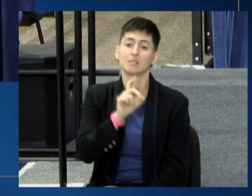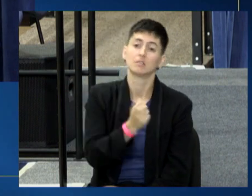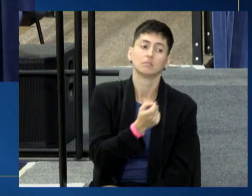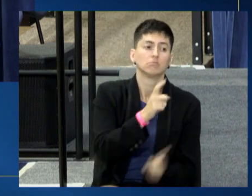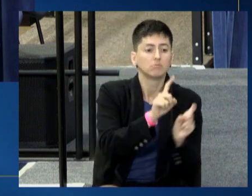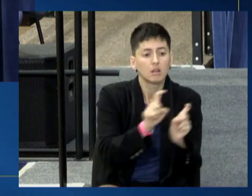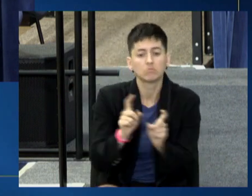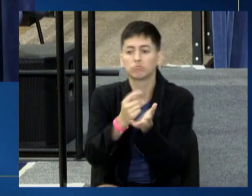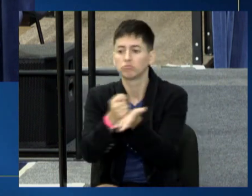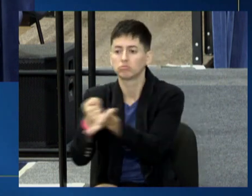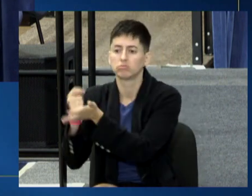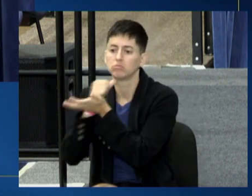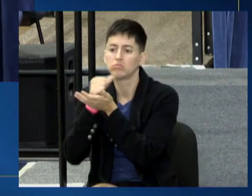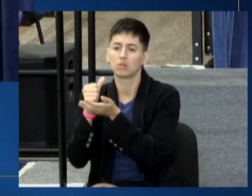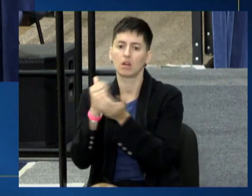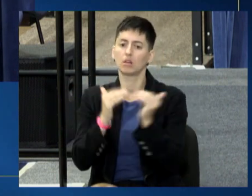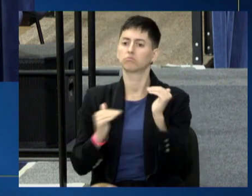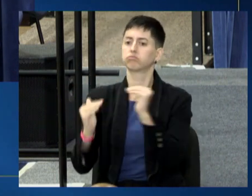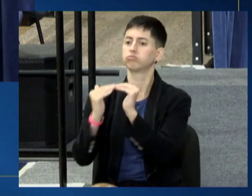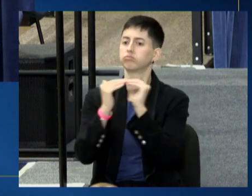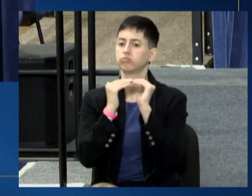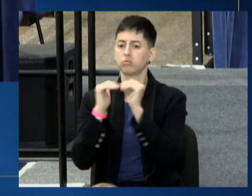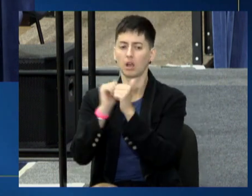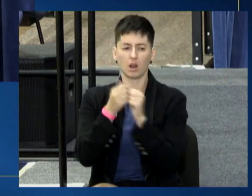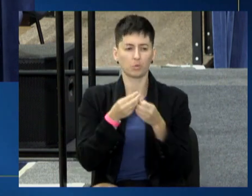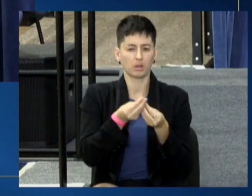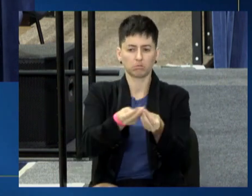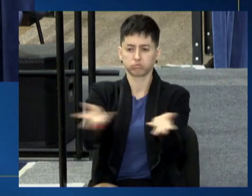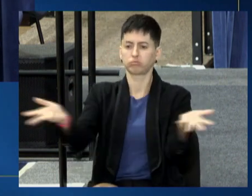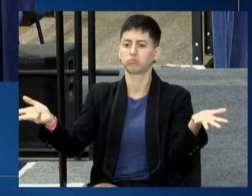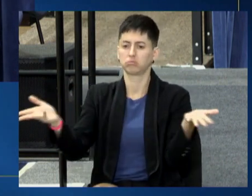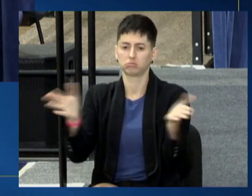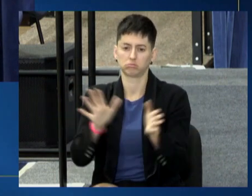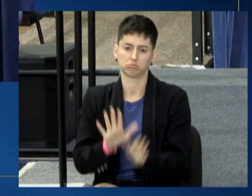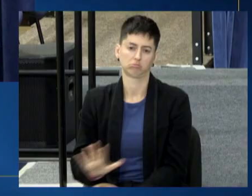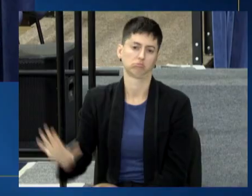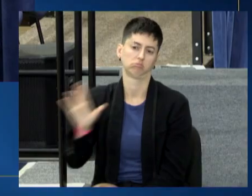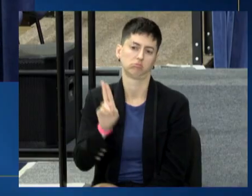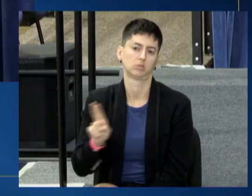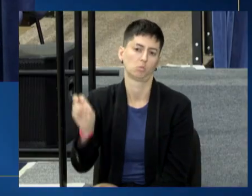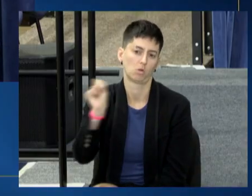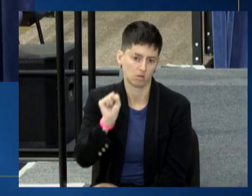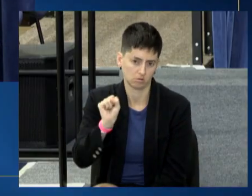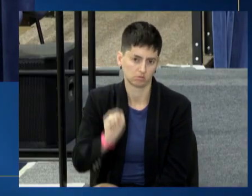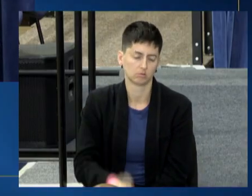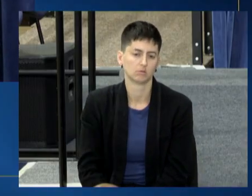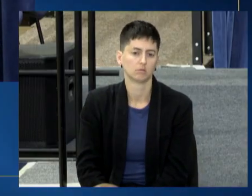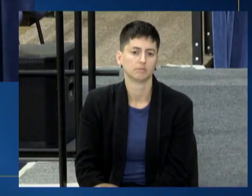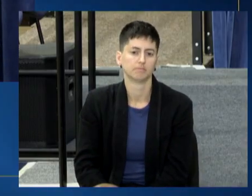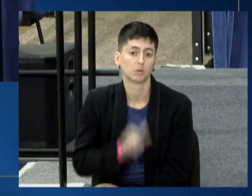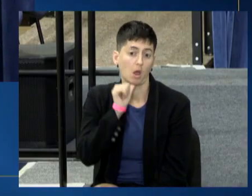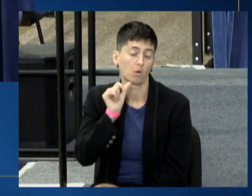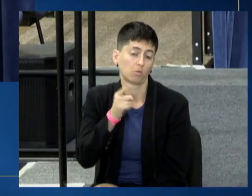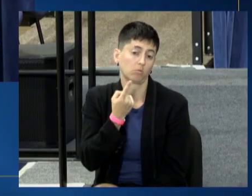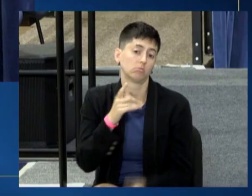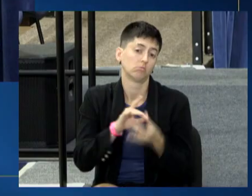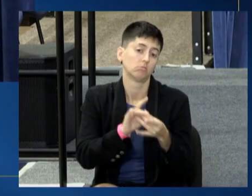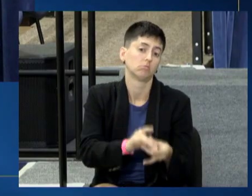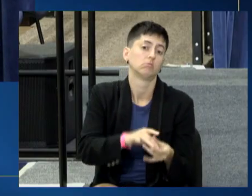So, there's a lot of questions that remain, and it's not just questions about evidence for new drug approval. After approval, the questions remain,